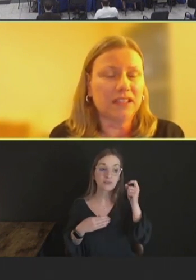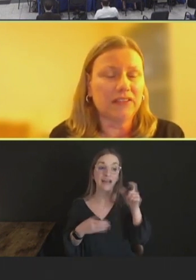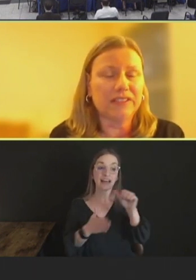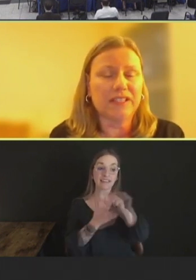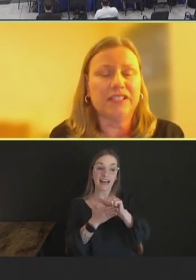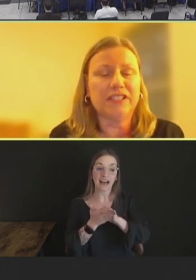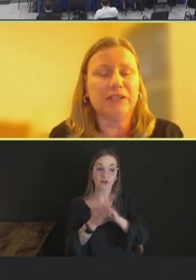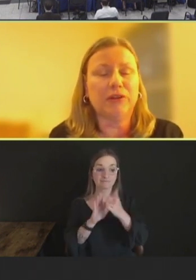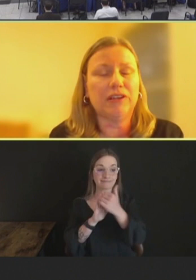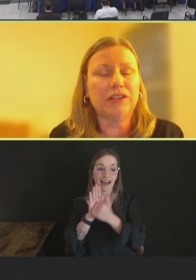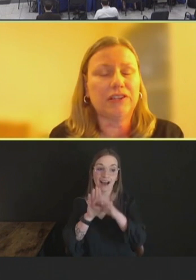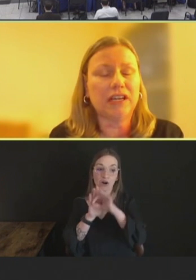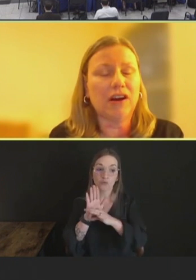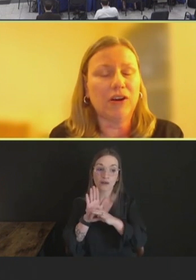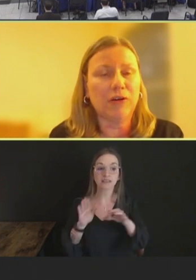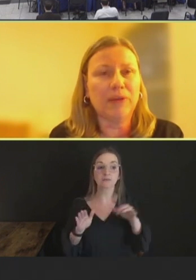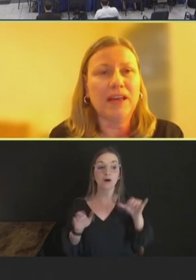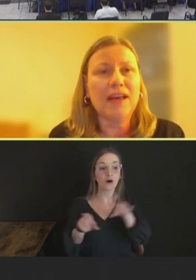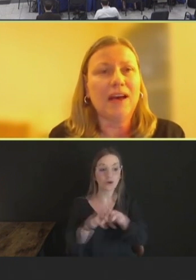delivery system or occur at home.